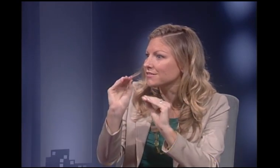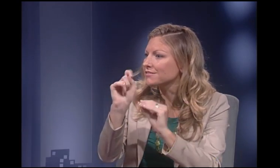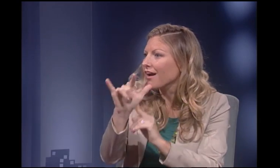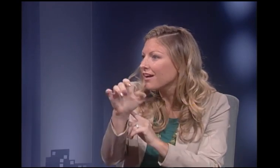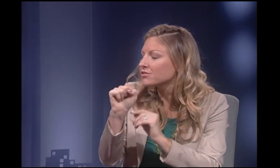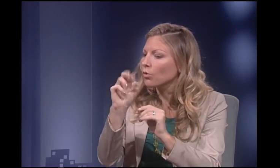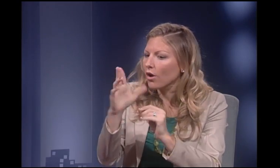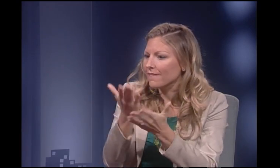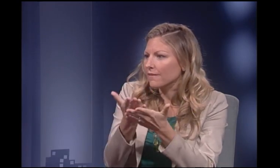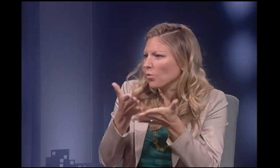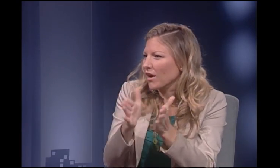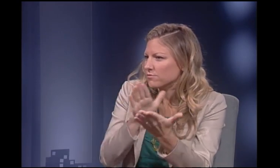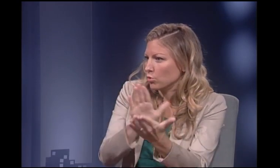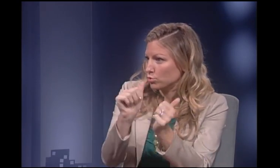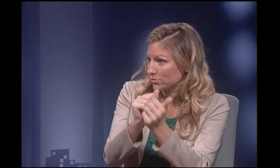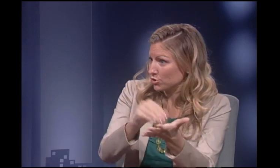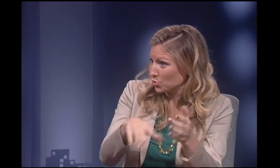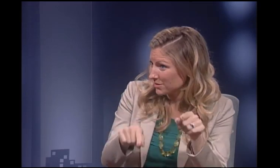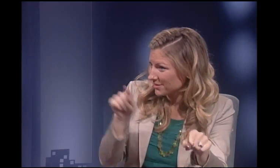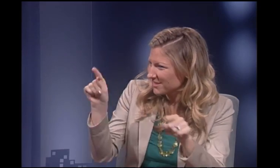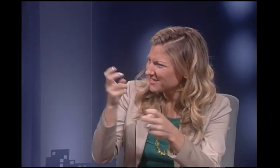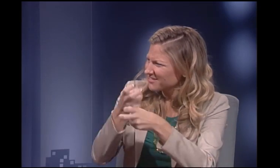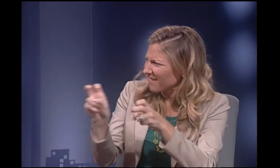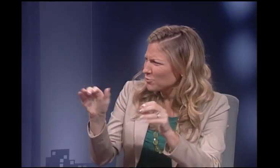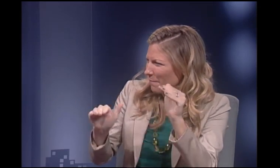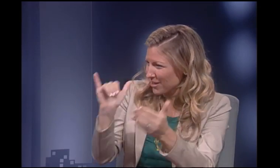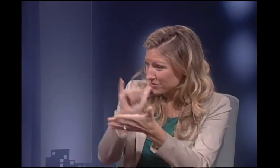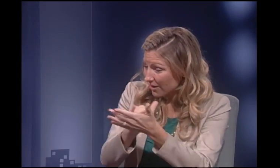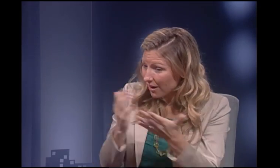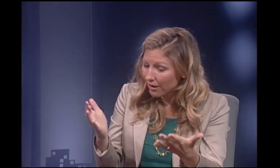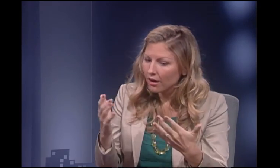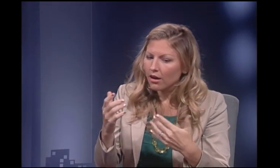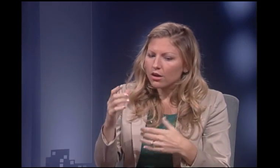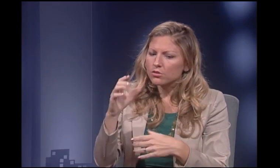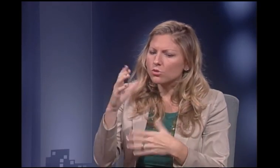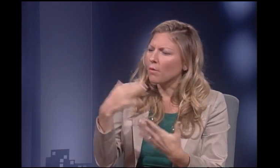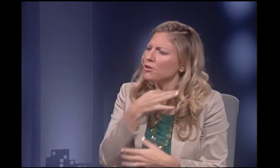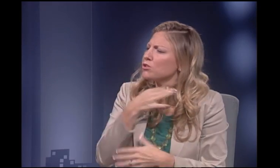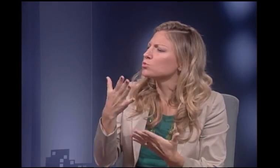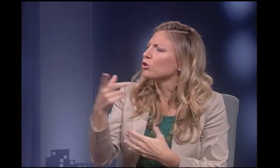customize their teaching styles or ways they approach the students. I can imagine that's a very tough balance.